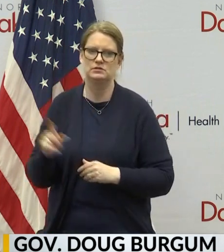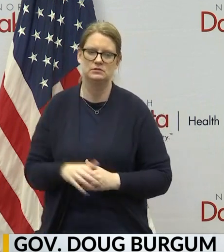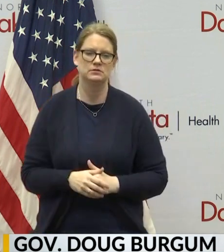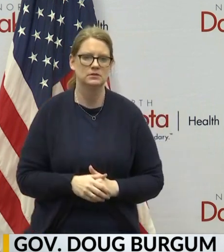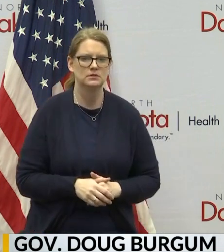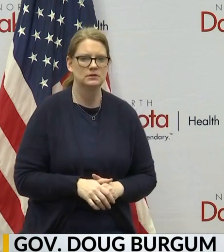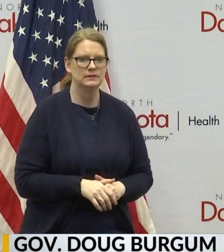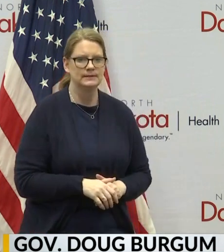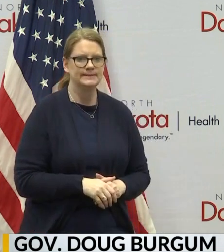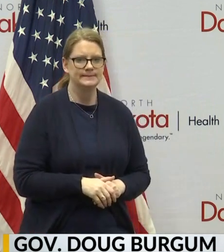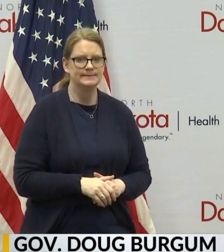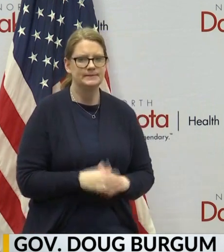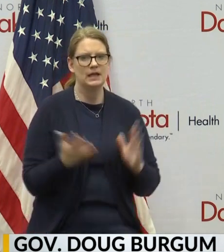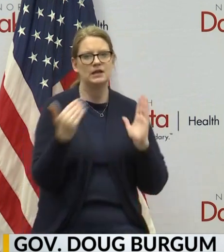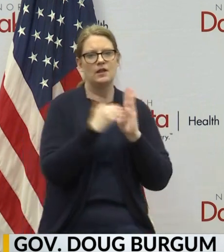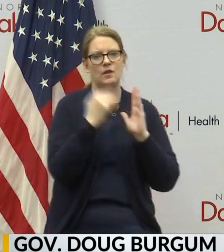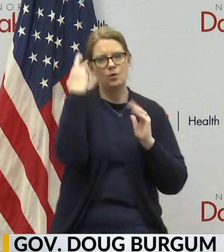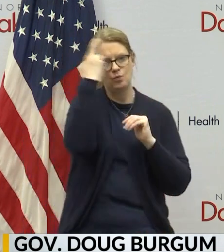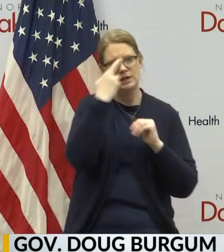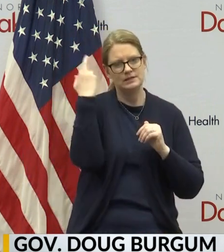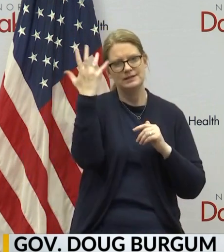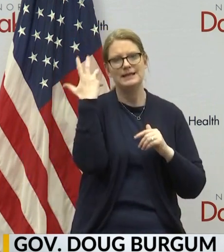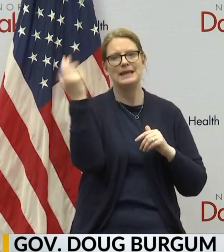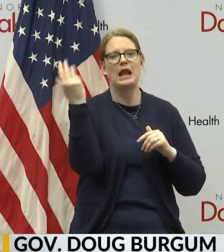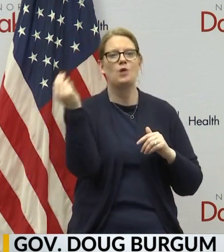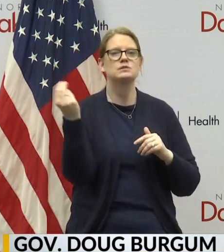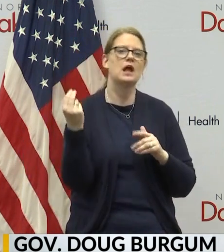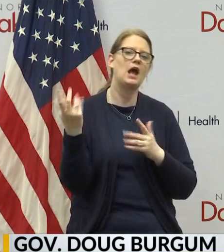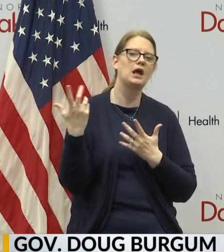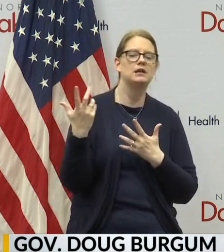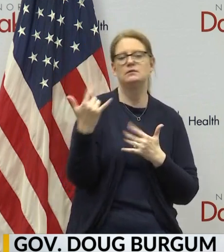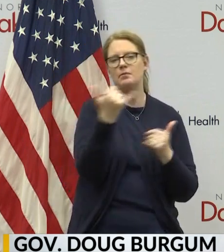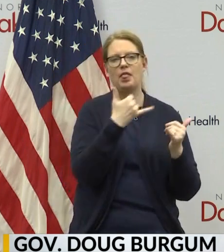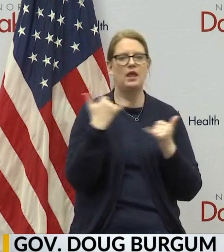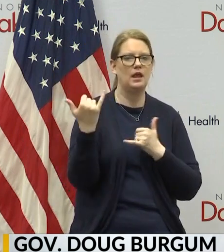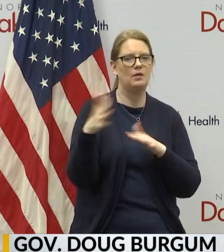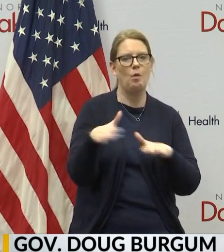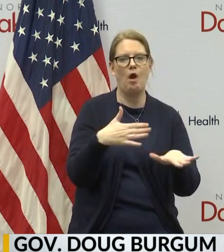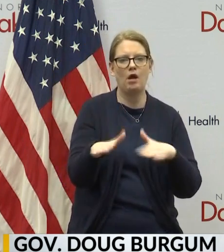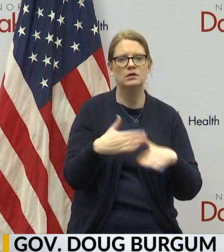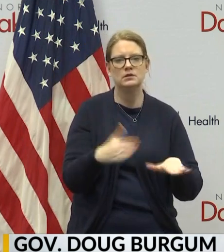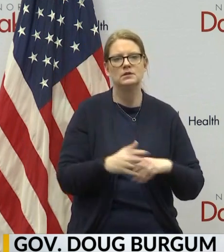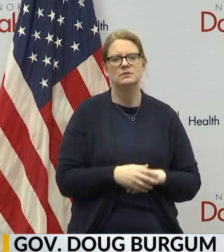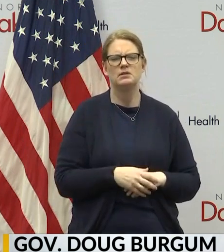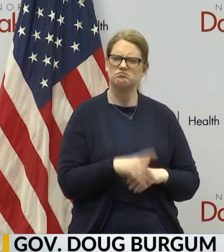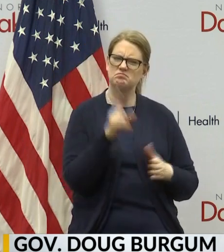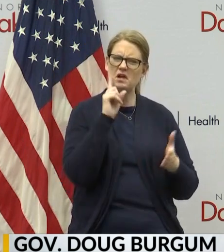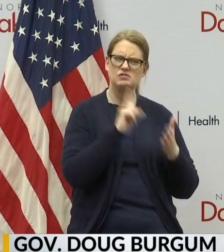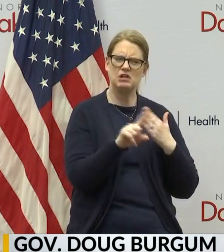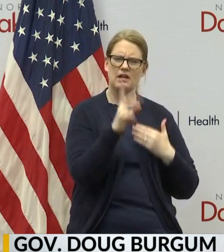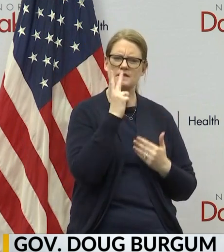FIND OUR PATIENCE AND KINDNESS AS OPPOSED TO AMPLIFY OUR FRUSTRATIONS, SO ANOTHER REASON